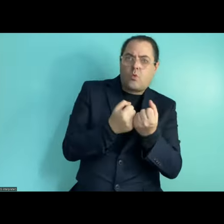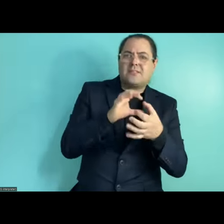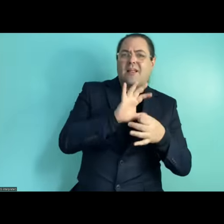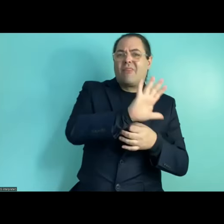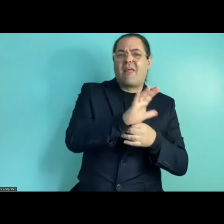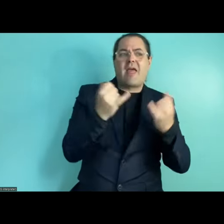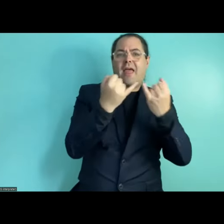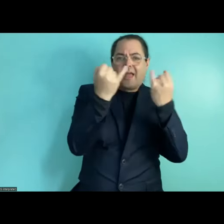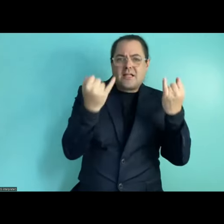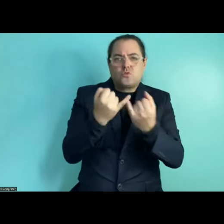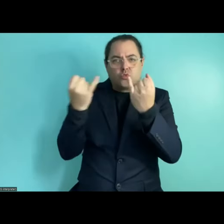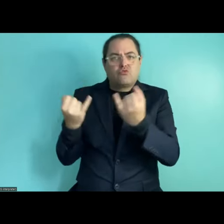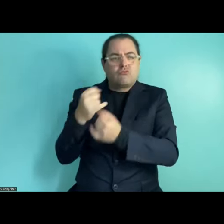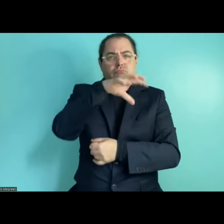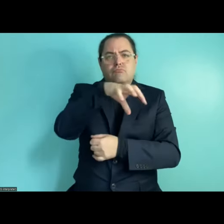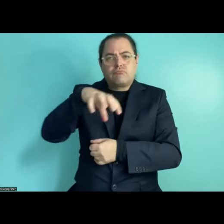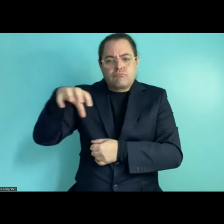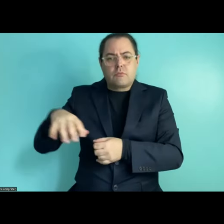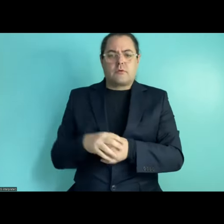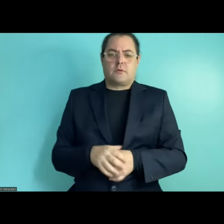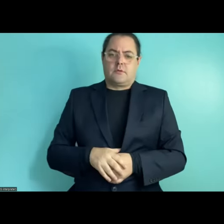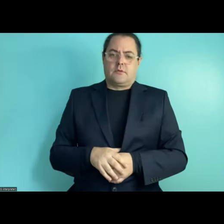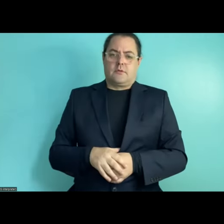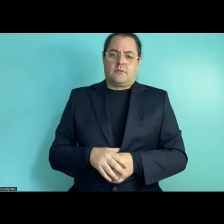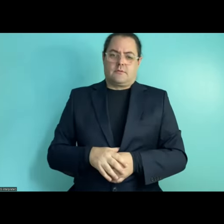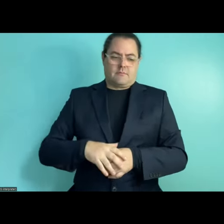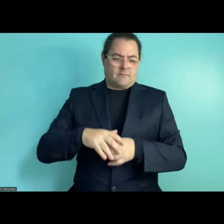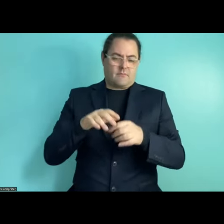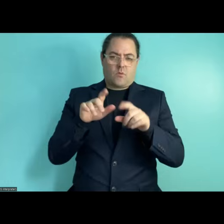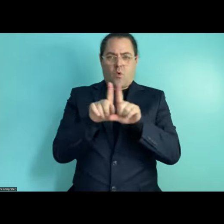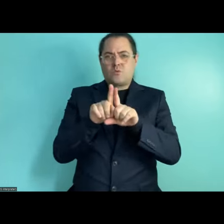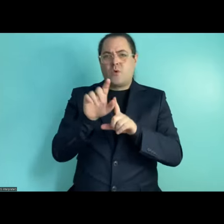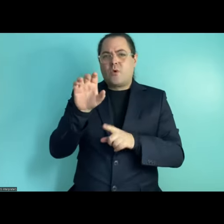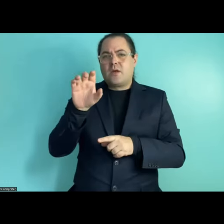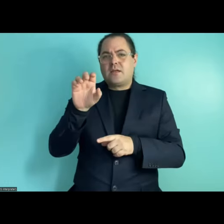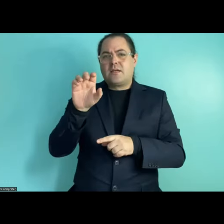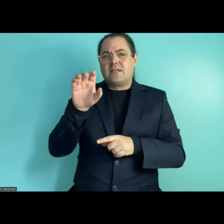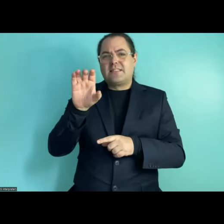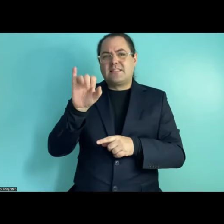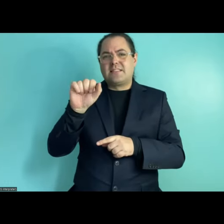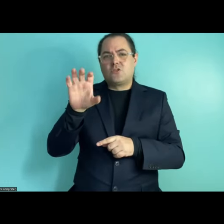And of course I'd save as and organizations of the blind UDPK.